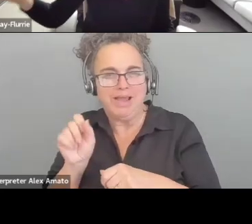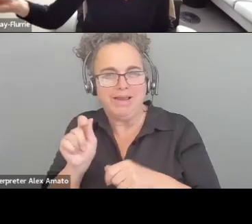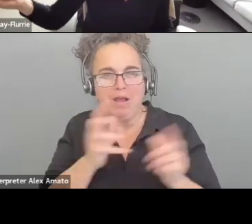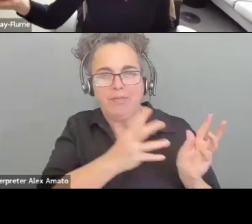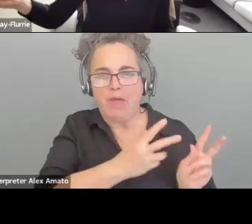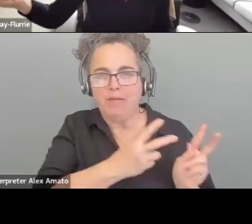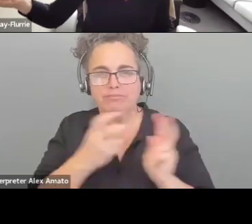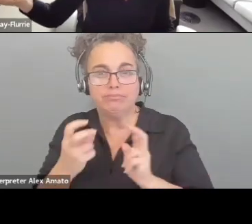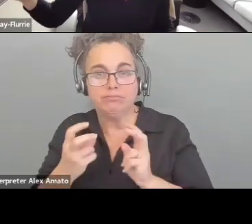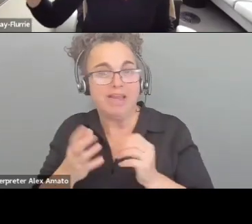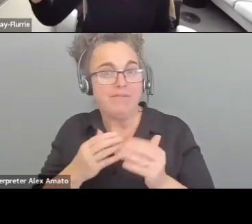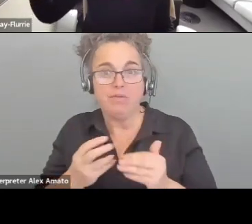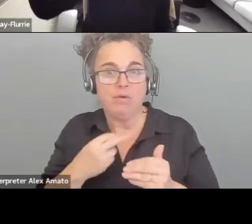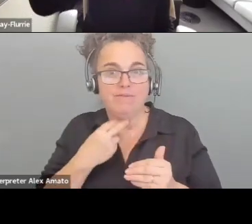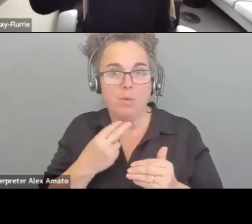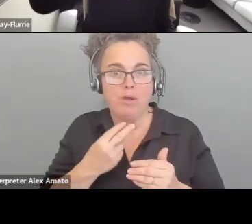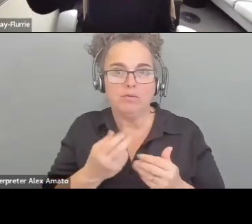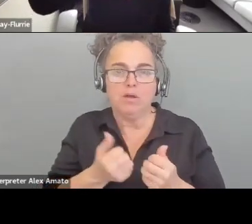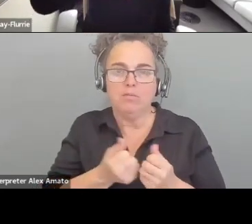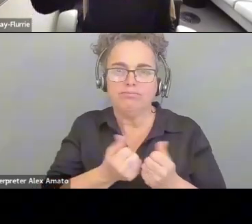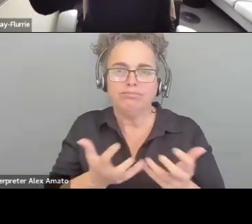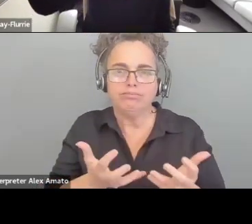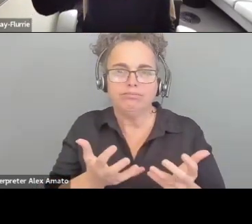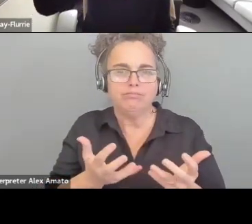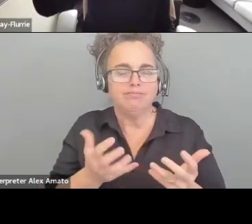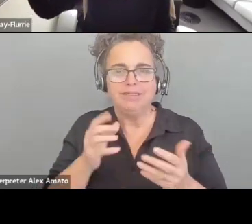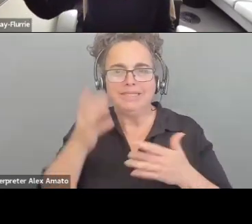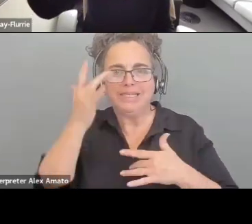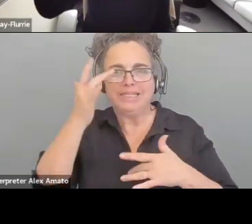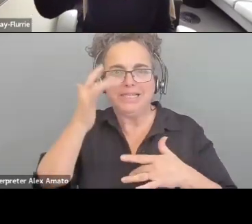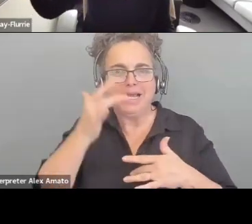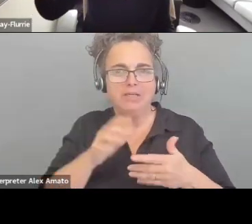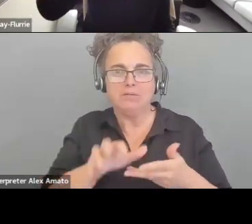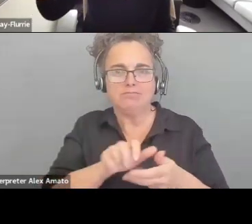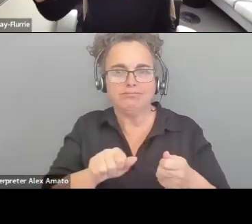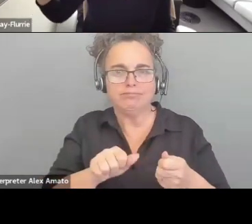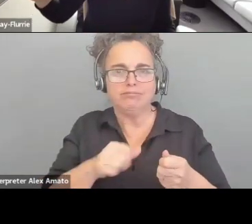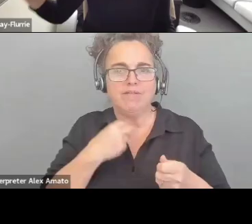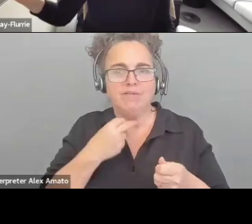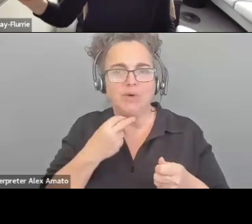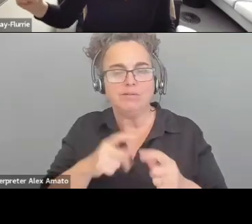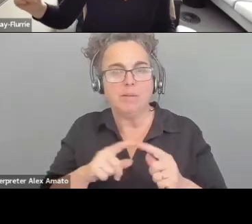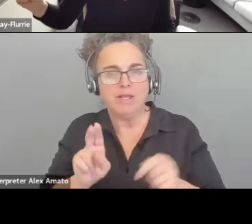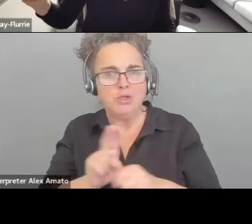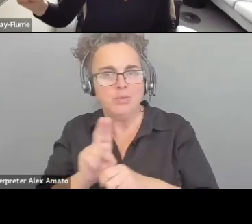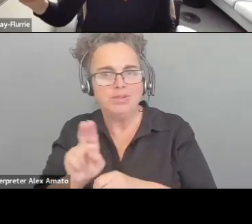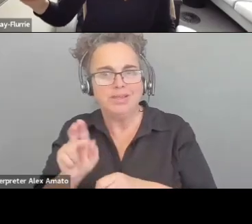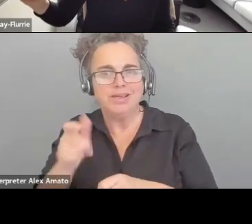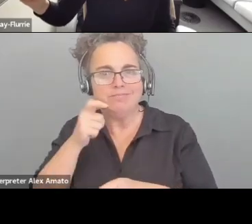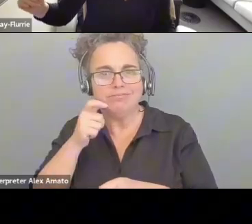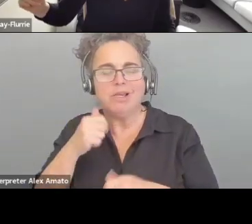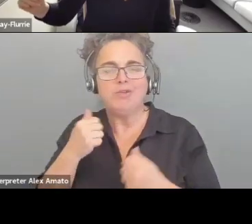removed by the disease. And then leveraging some agents to very quickly still communicate with your loved ones.